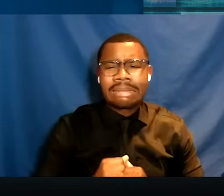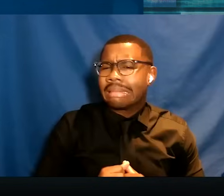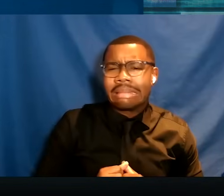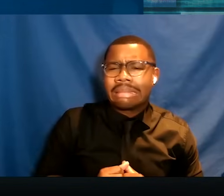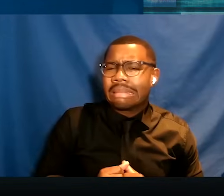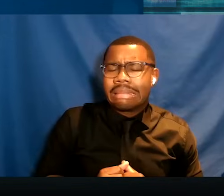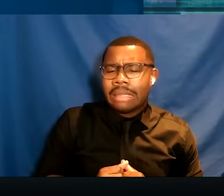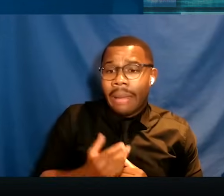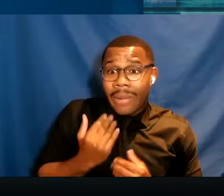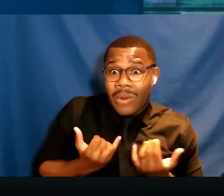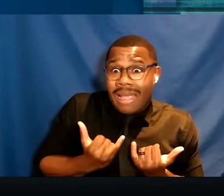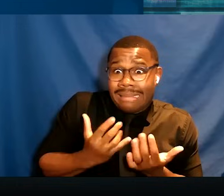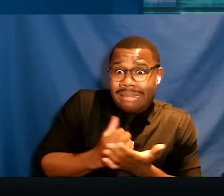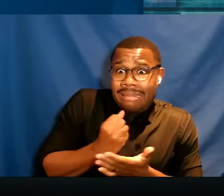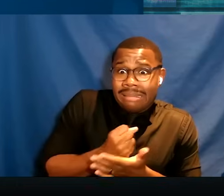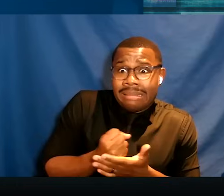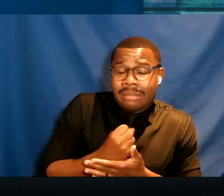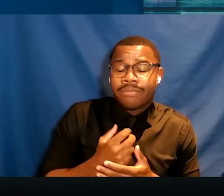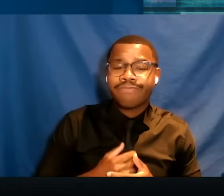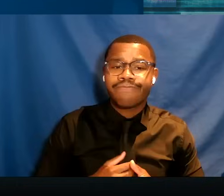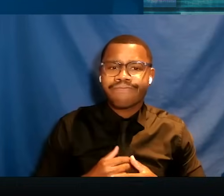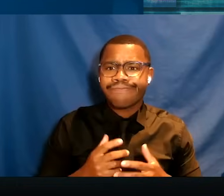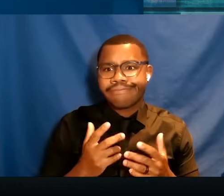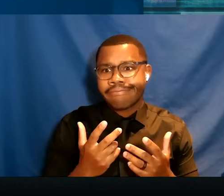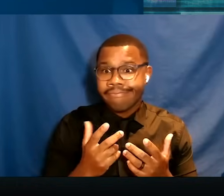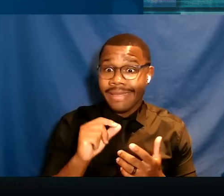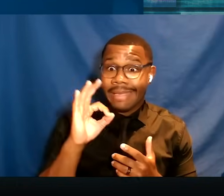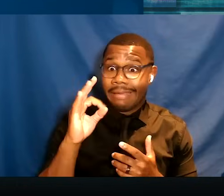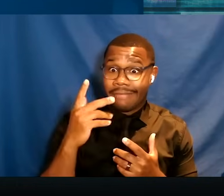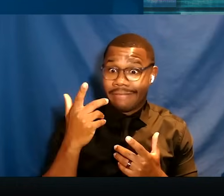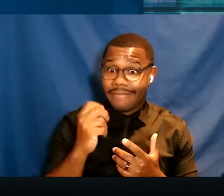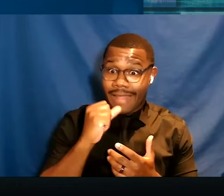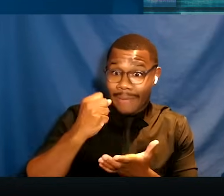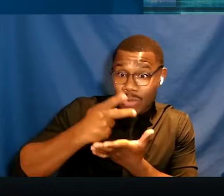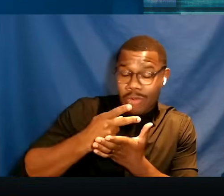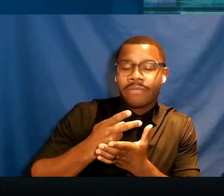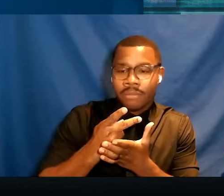where we would need to go back out on strike. I think we would,